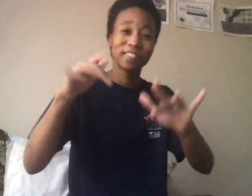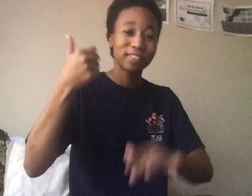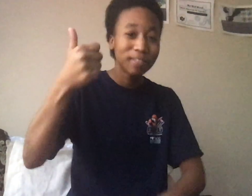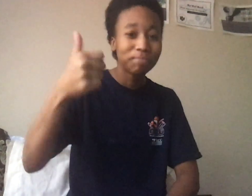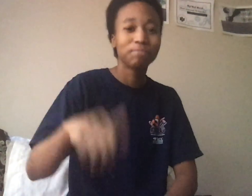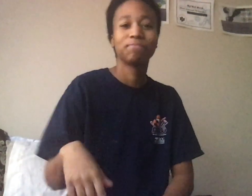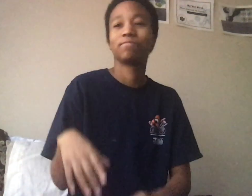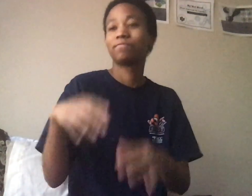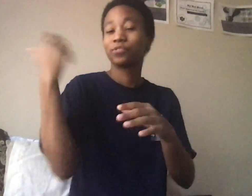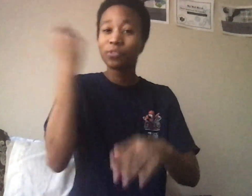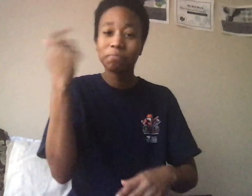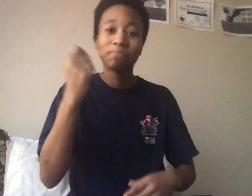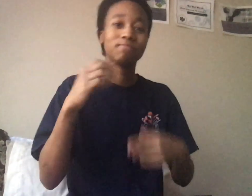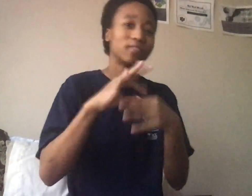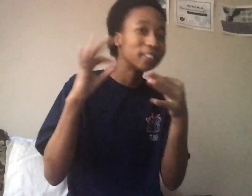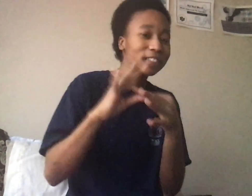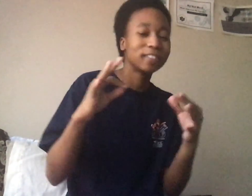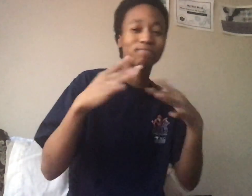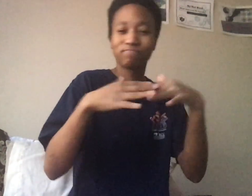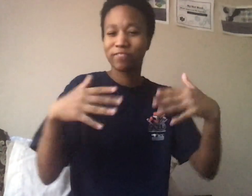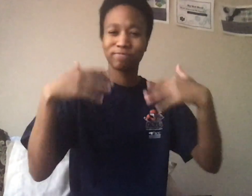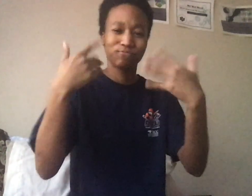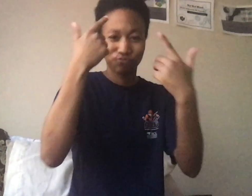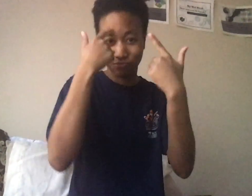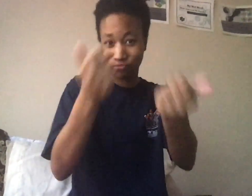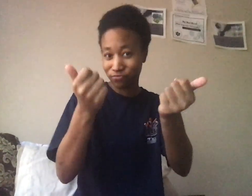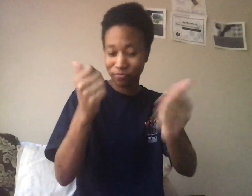Click the thumb up, subscribe, comment etc whatever you want.